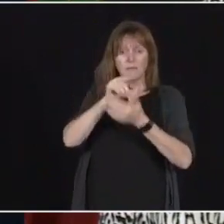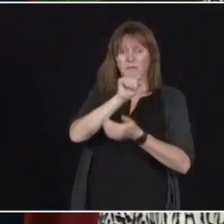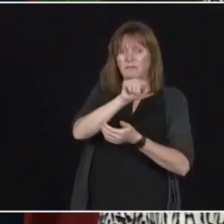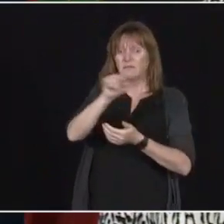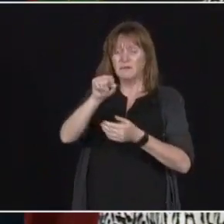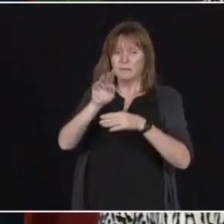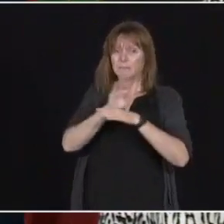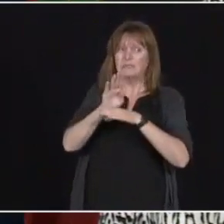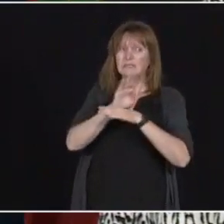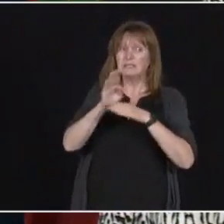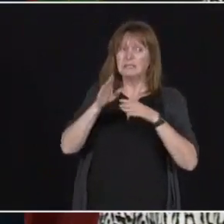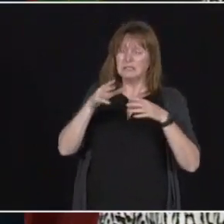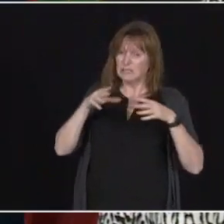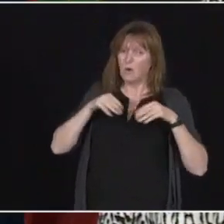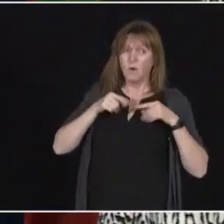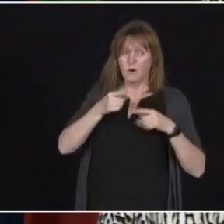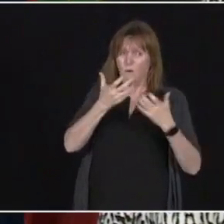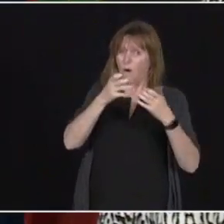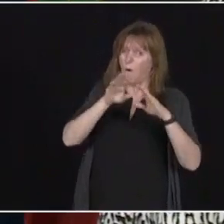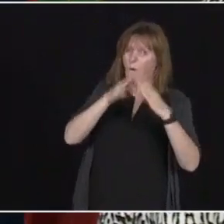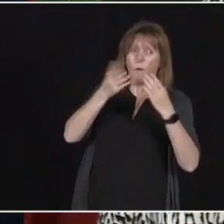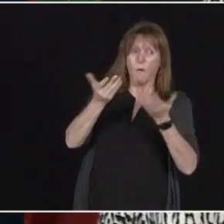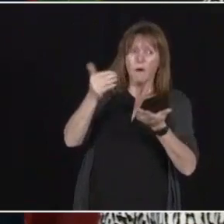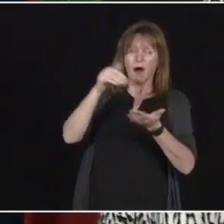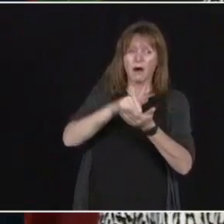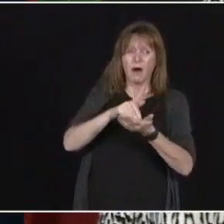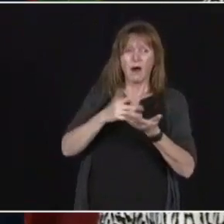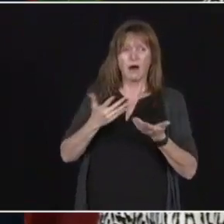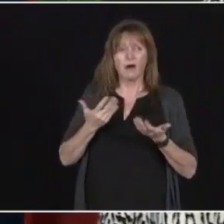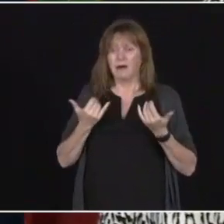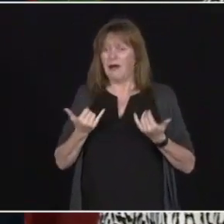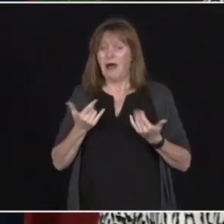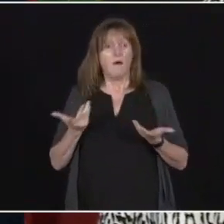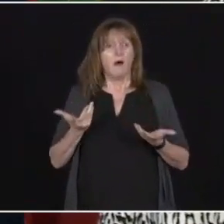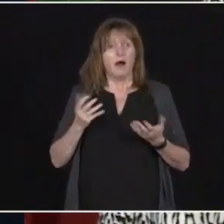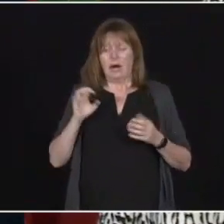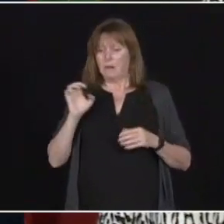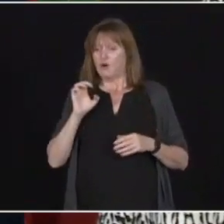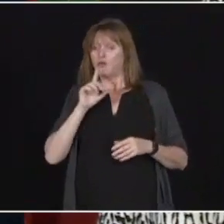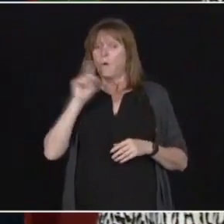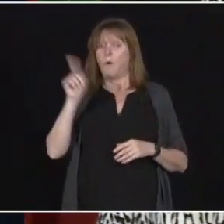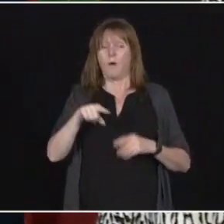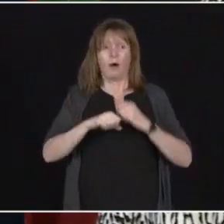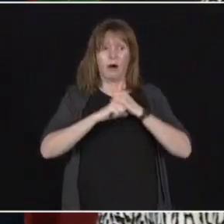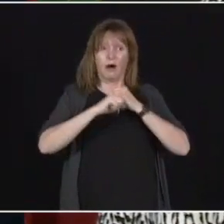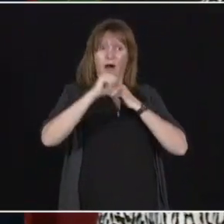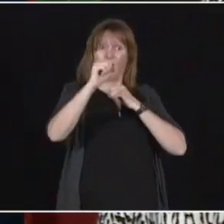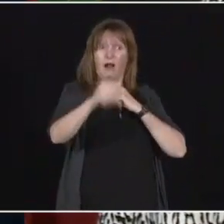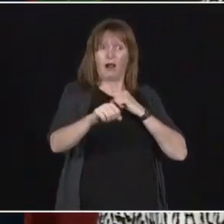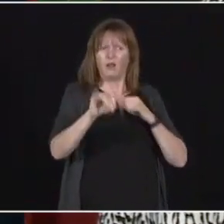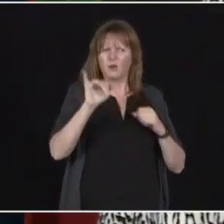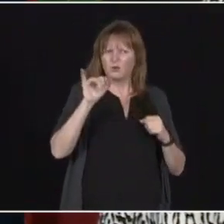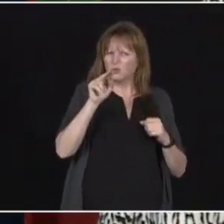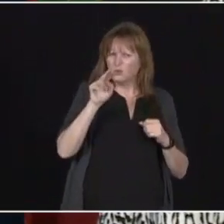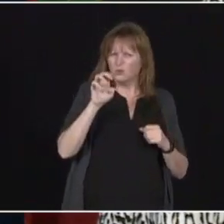wondering when they will be able to reopen and with the extension of the emergency order until the end of June now,